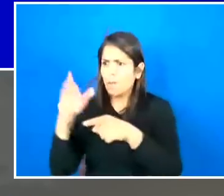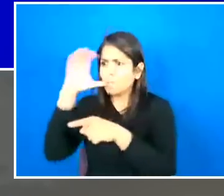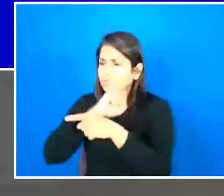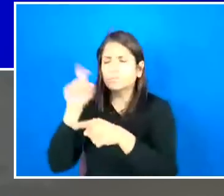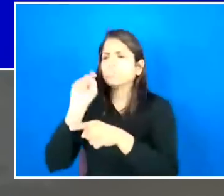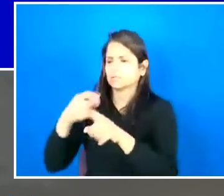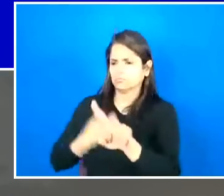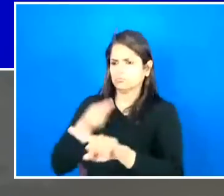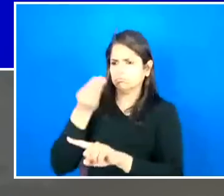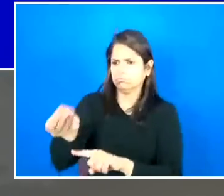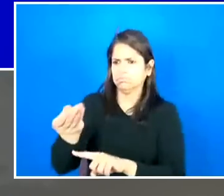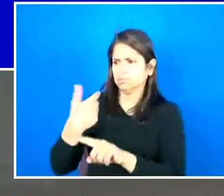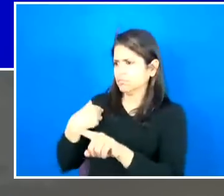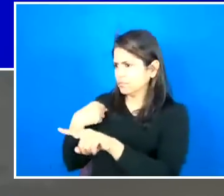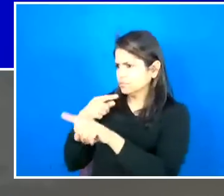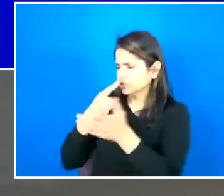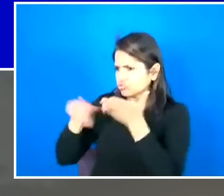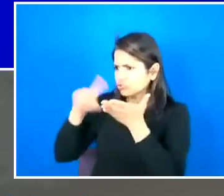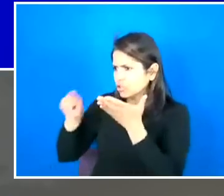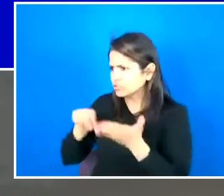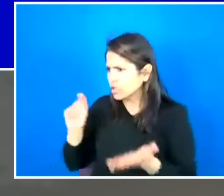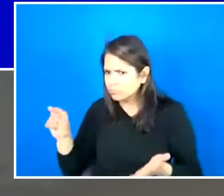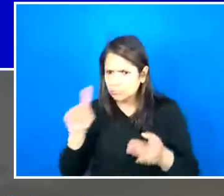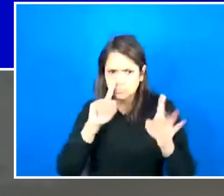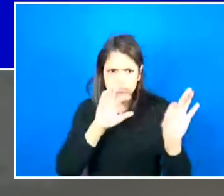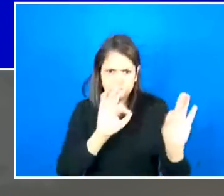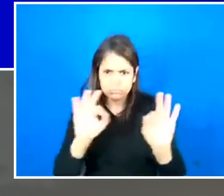END OF APRIL AND THAT IS PRECISELY WHAT IS